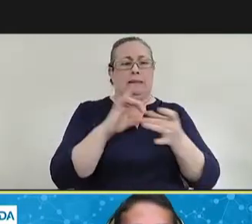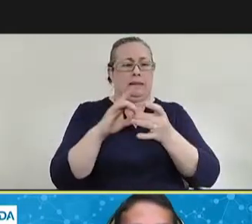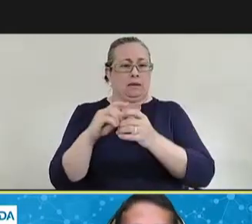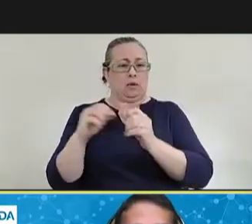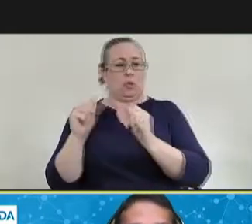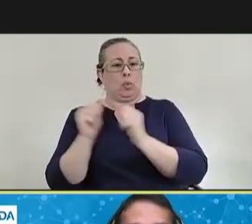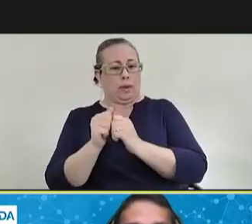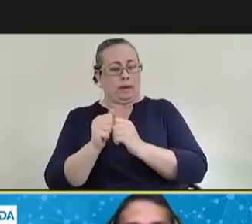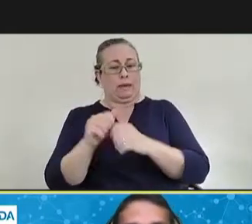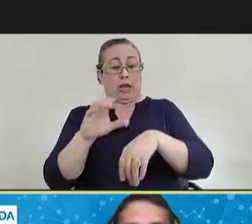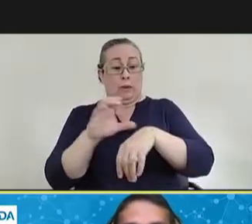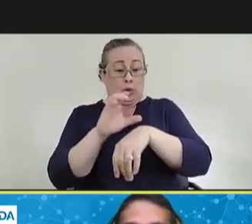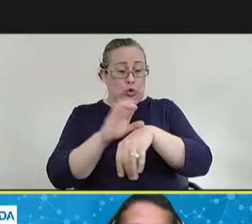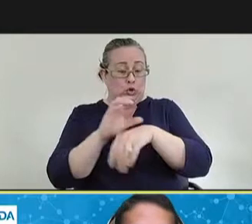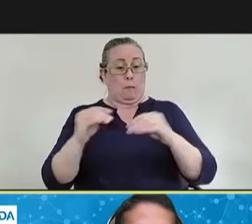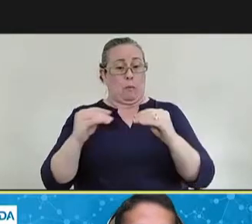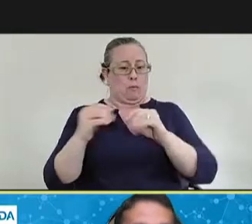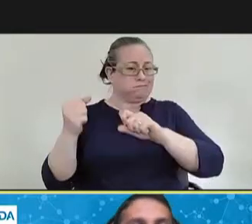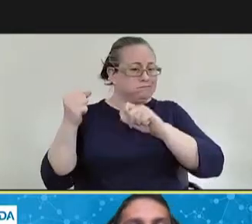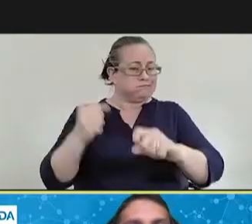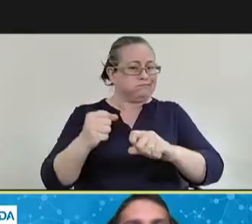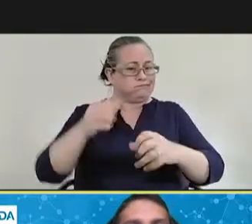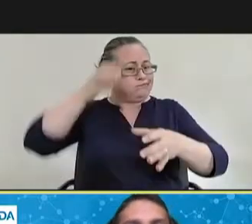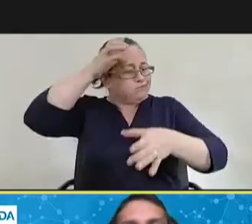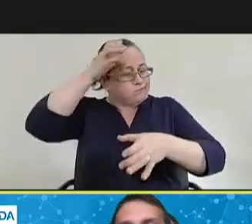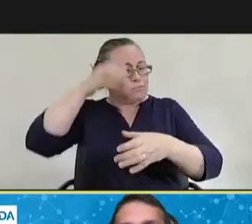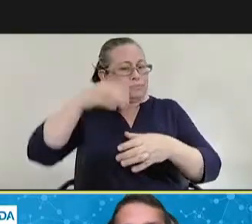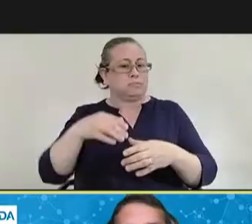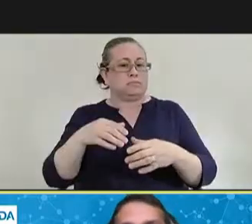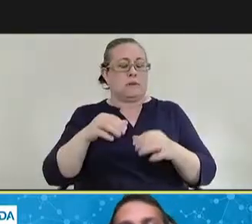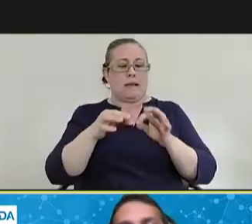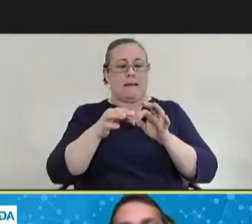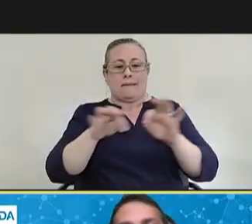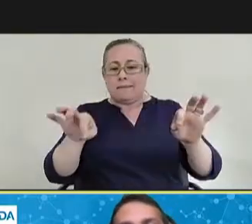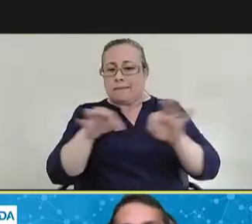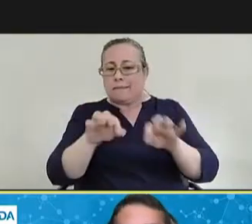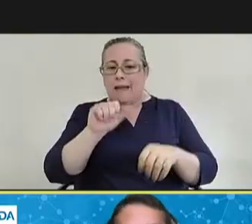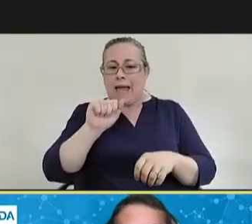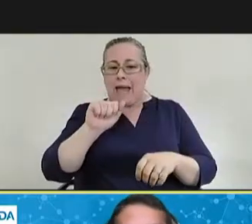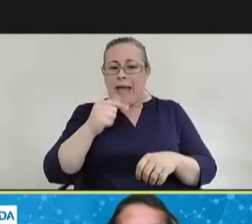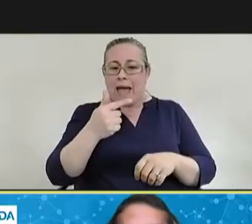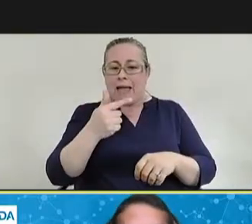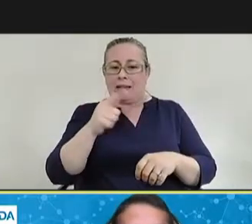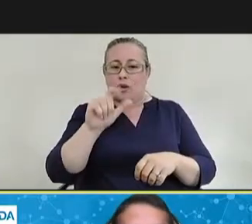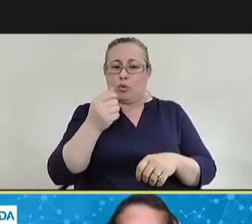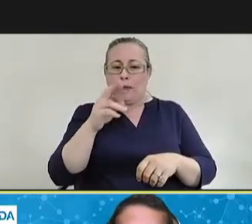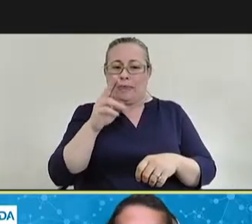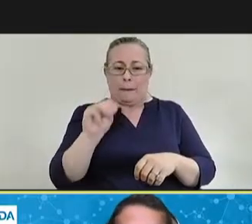and breakthroughs in methods of algorithms, all this data can be put to good use to train these